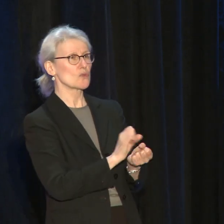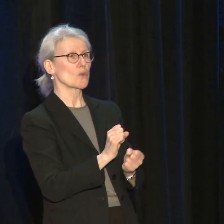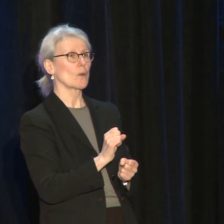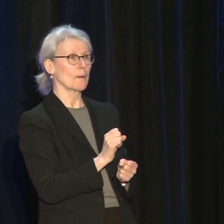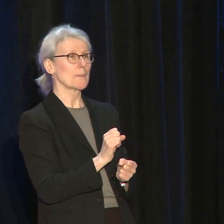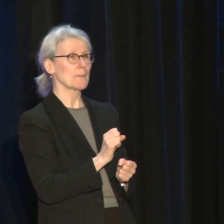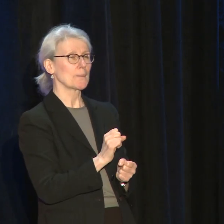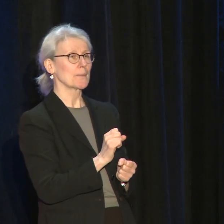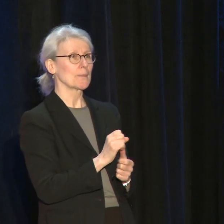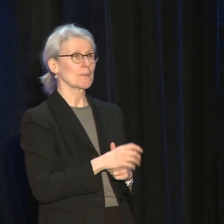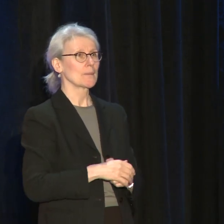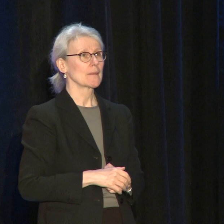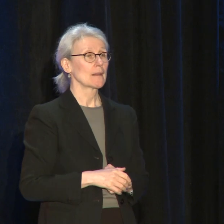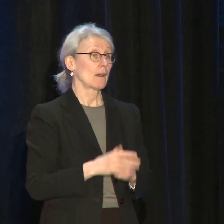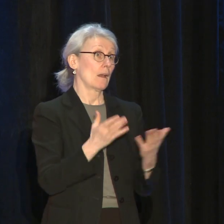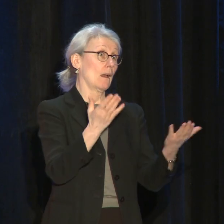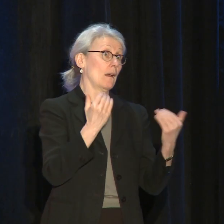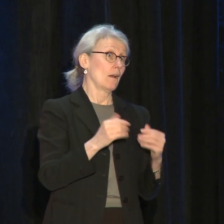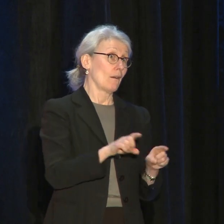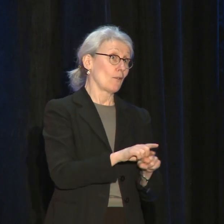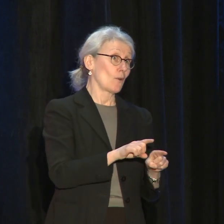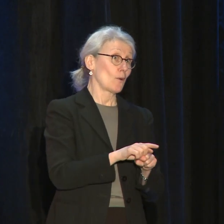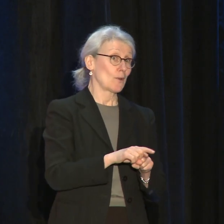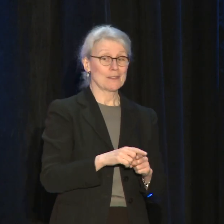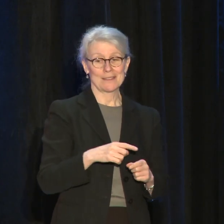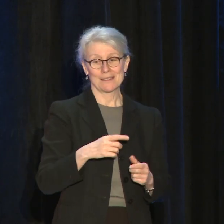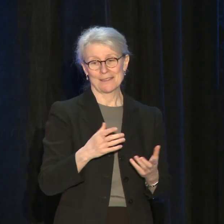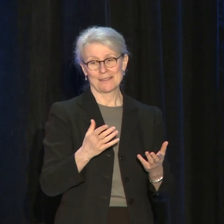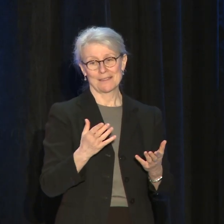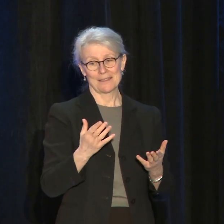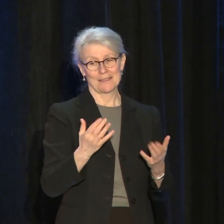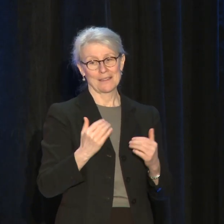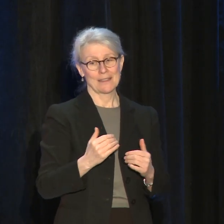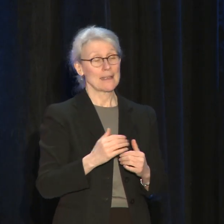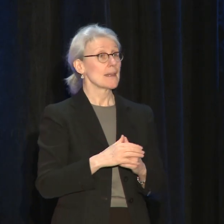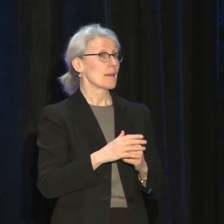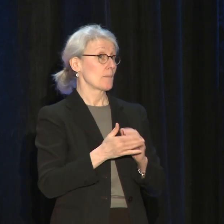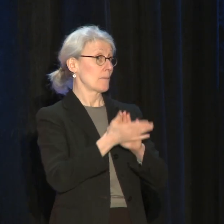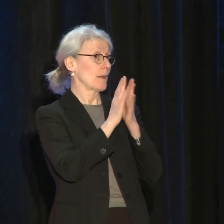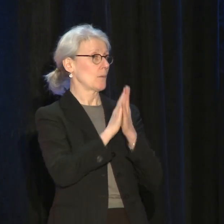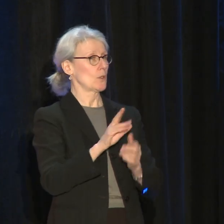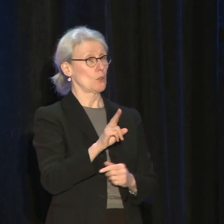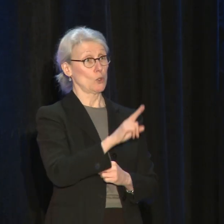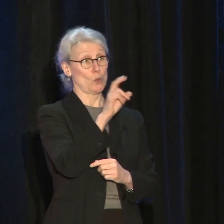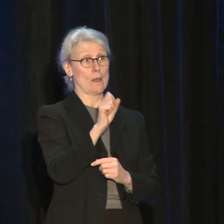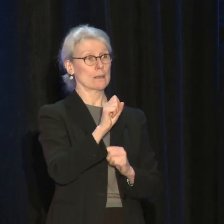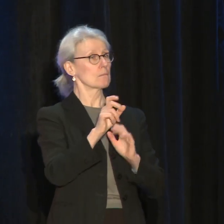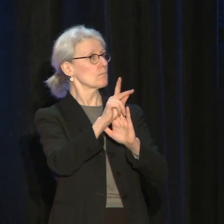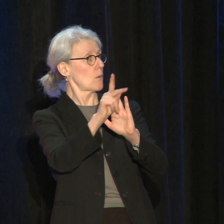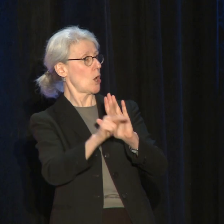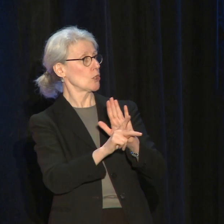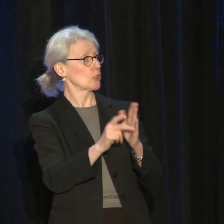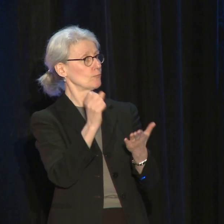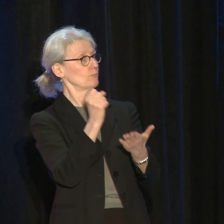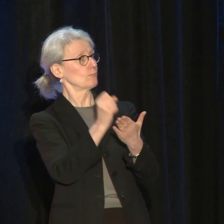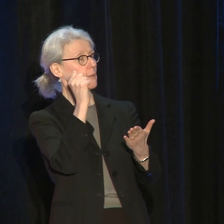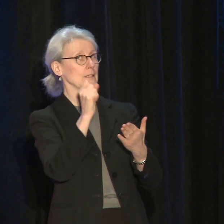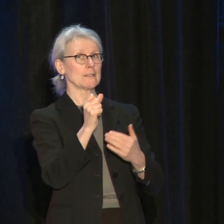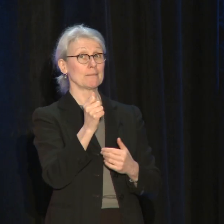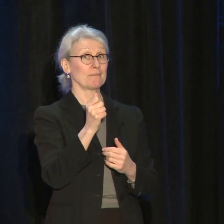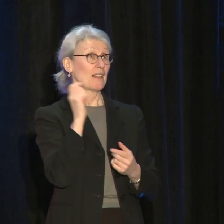Of course, that led in the U.S to an official U.S policy into the 1970s